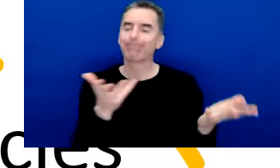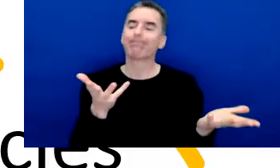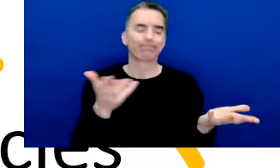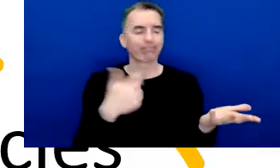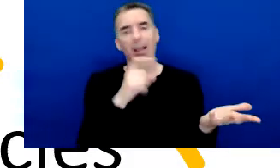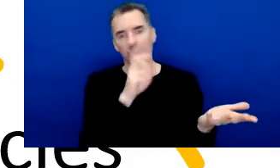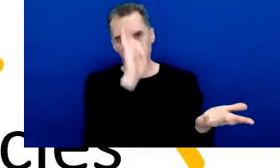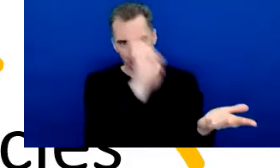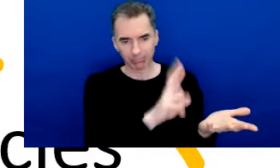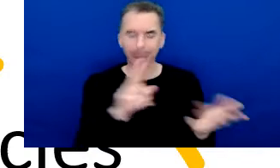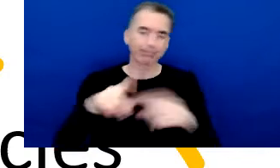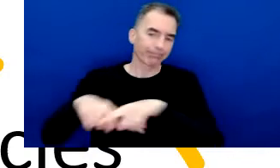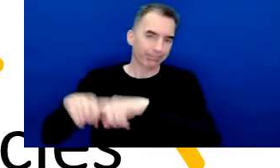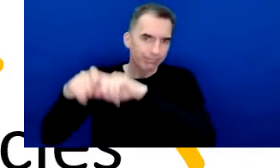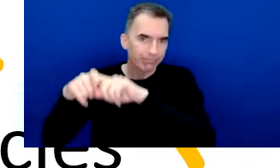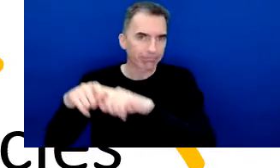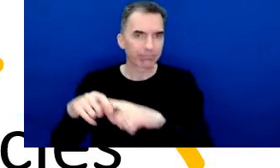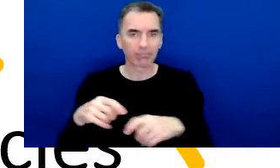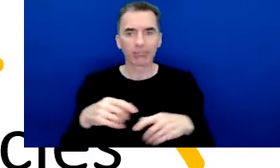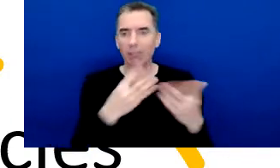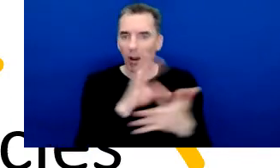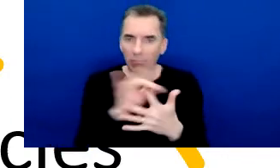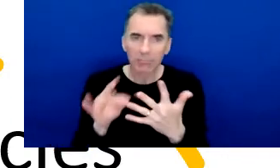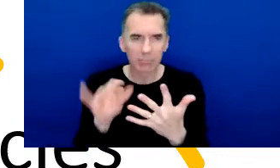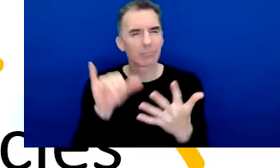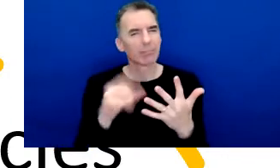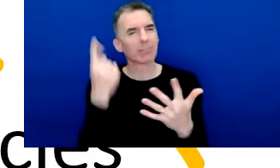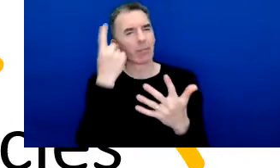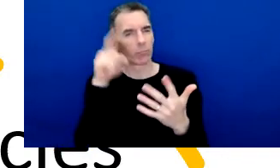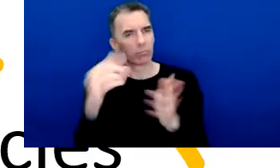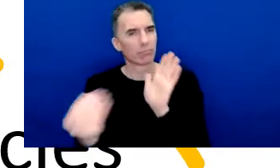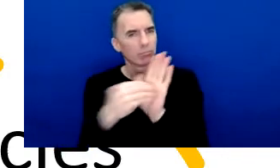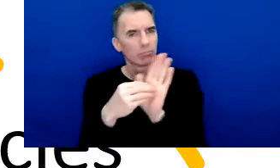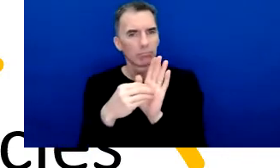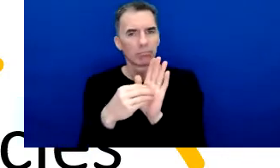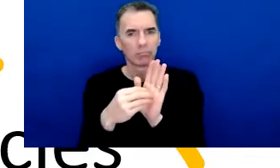And so that's something to think about with regard to that, deconstructing whiteness